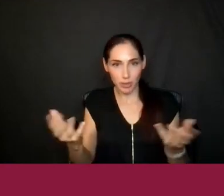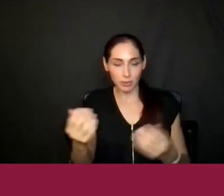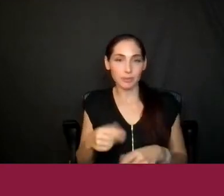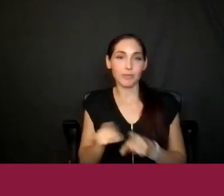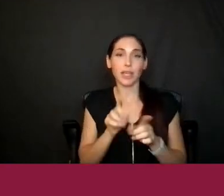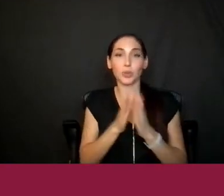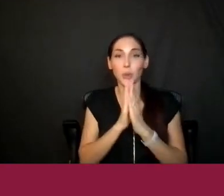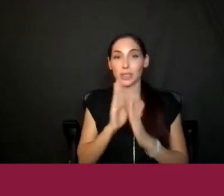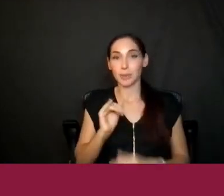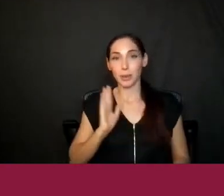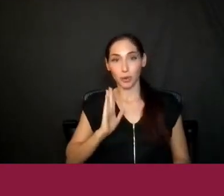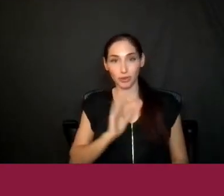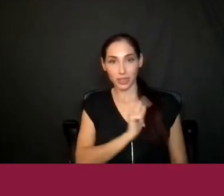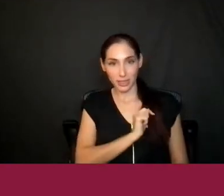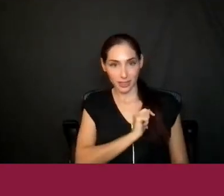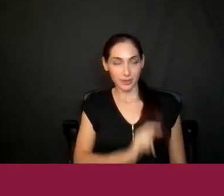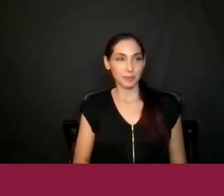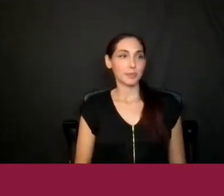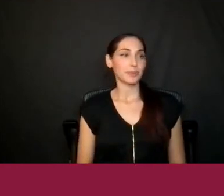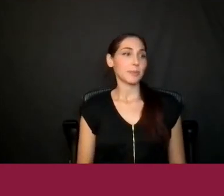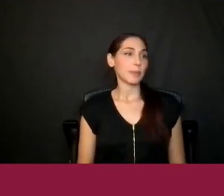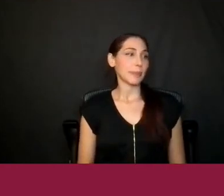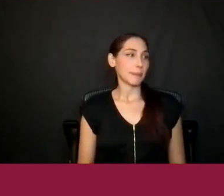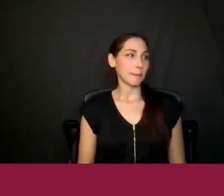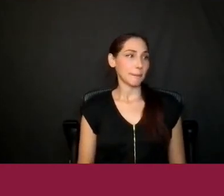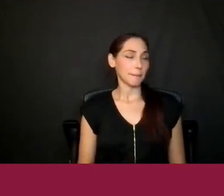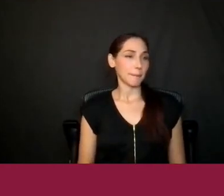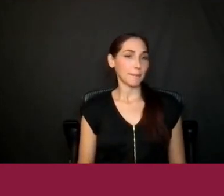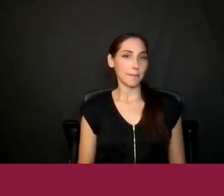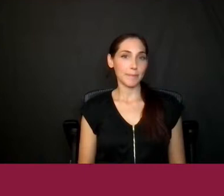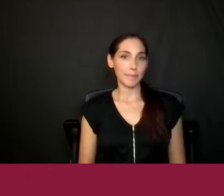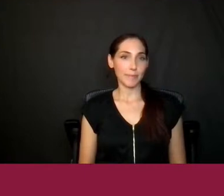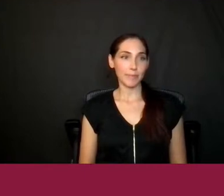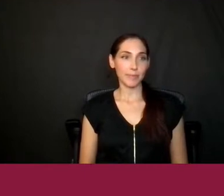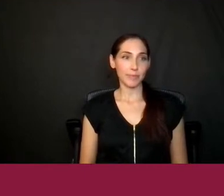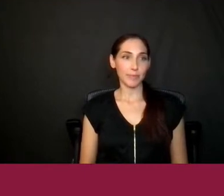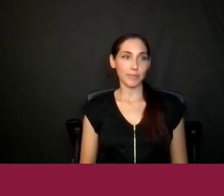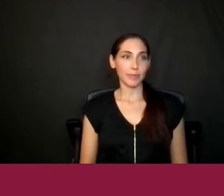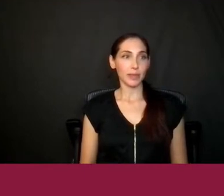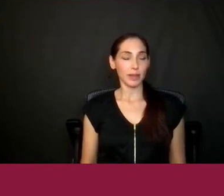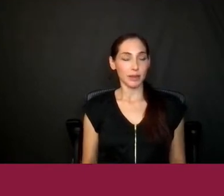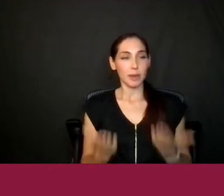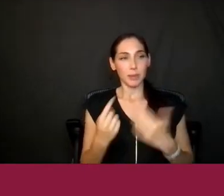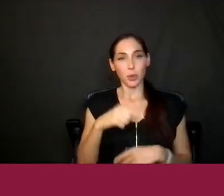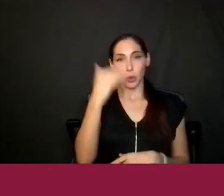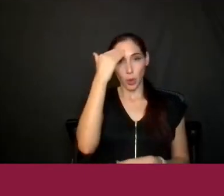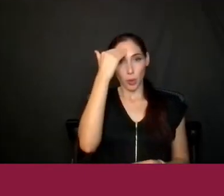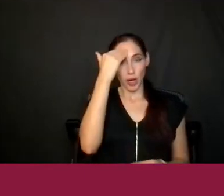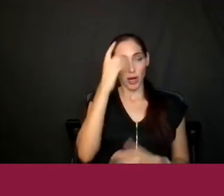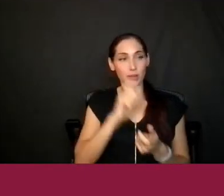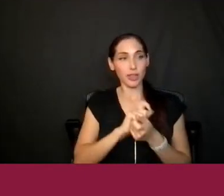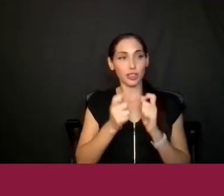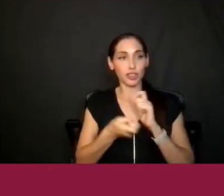Um, as you might be aware, the changes to the free